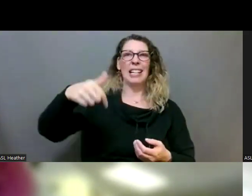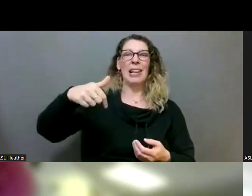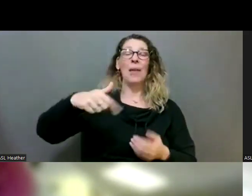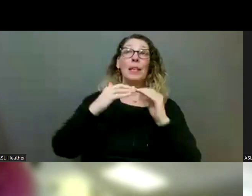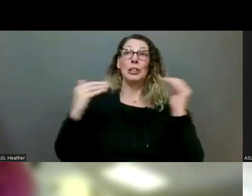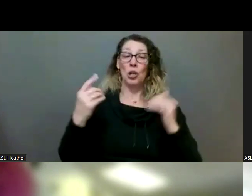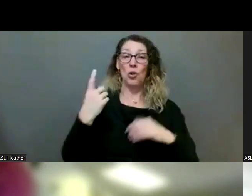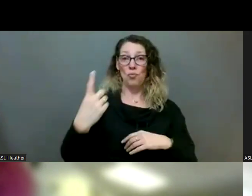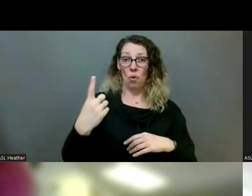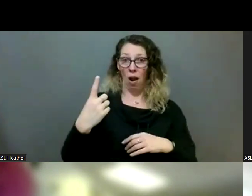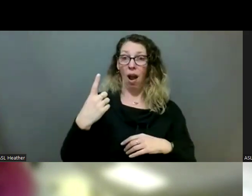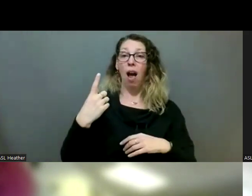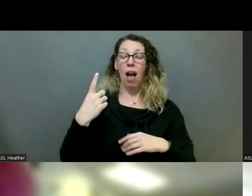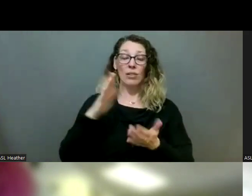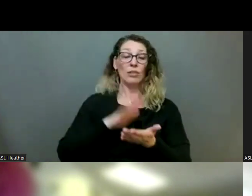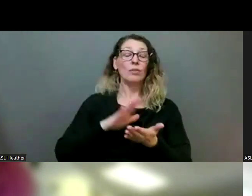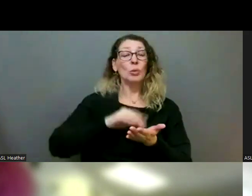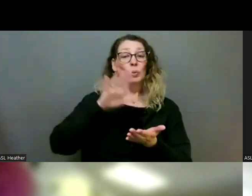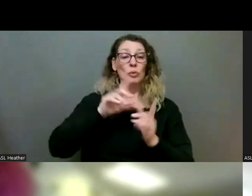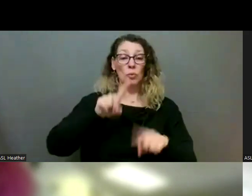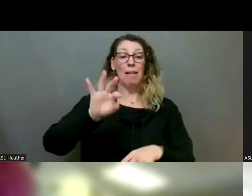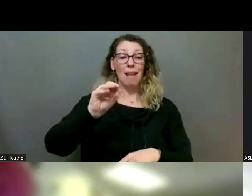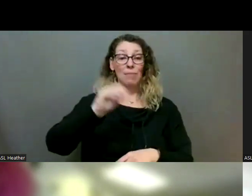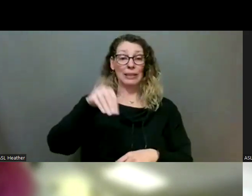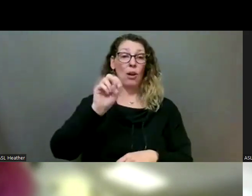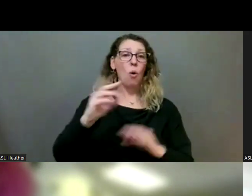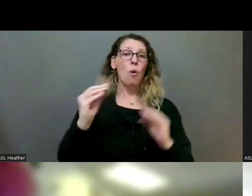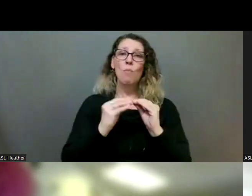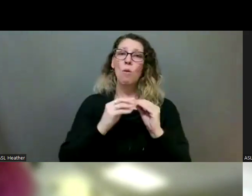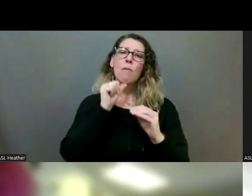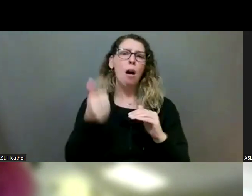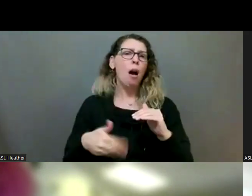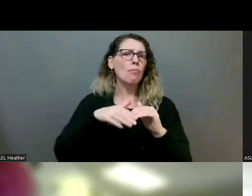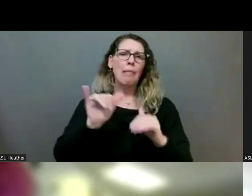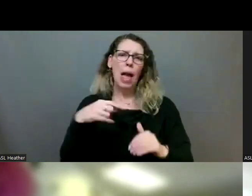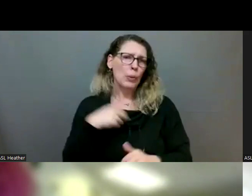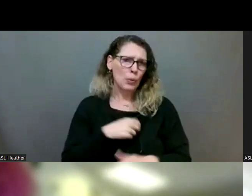our Scholars attending 90% or more has not gone up the way we want it to, we have seen